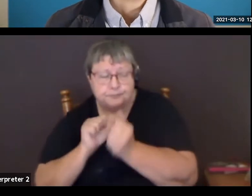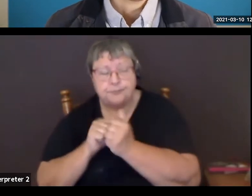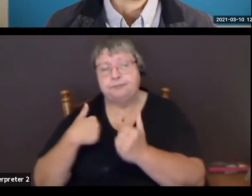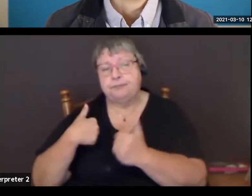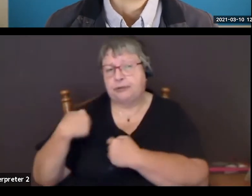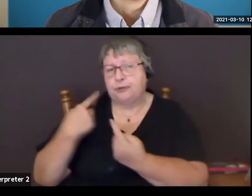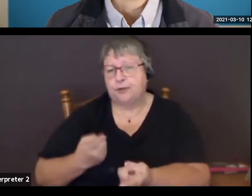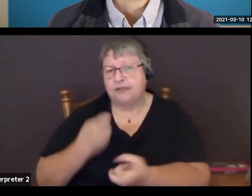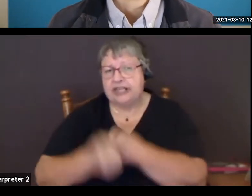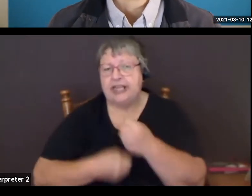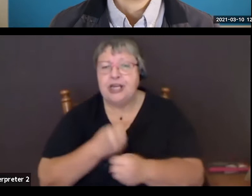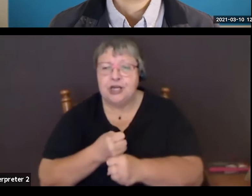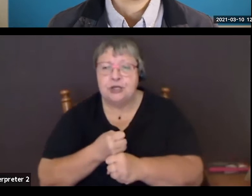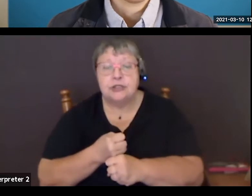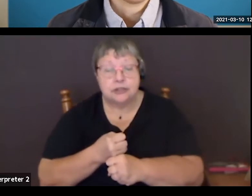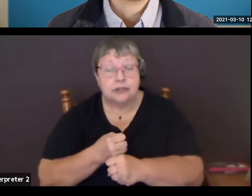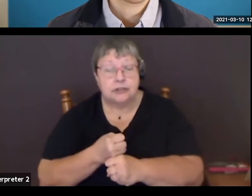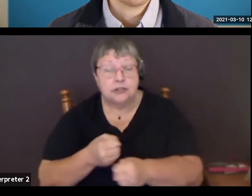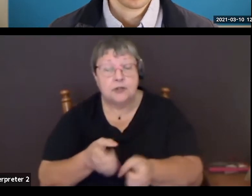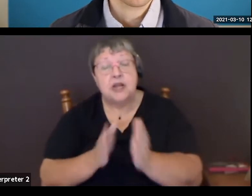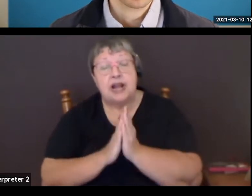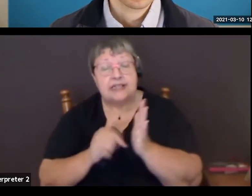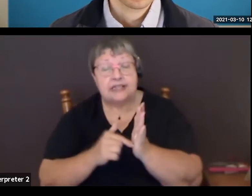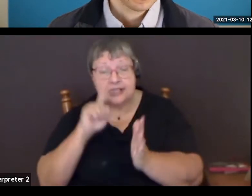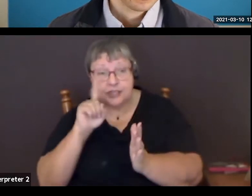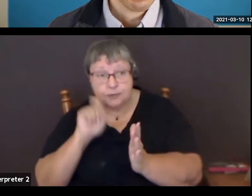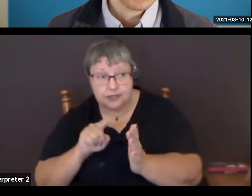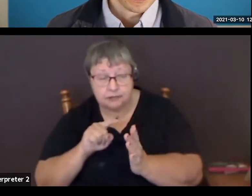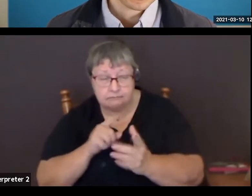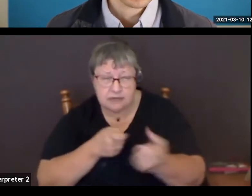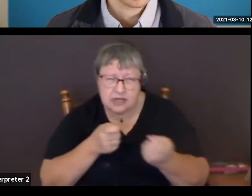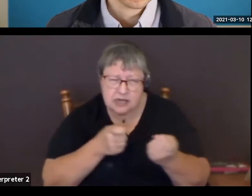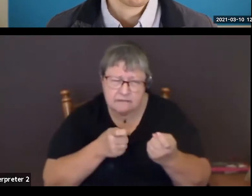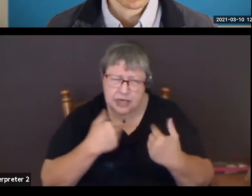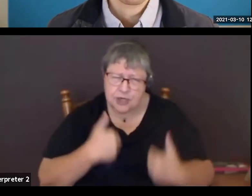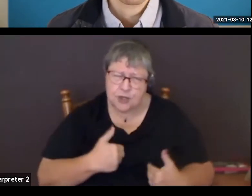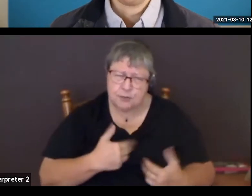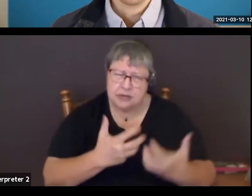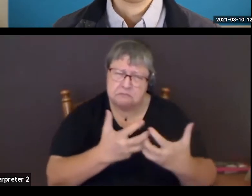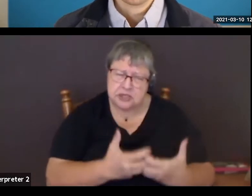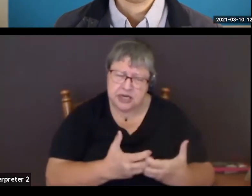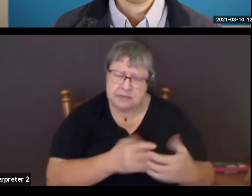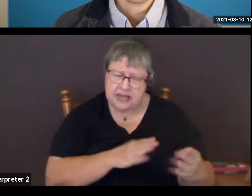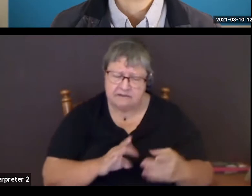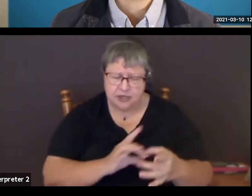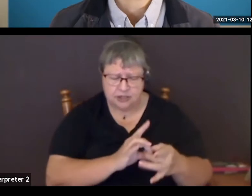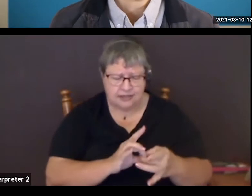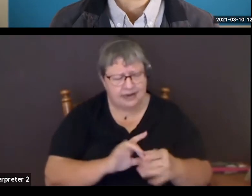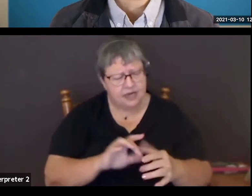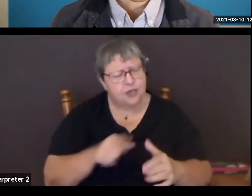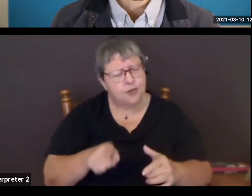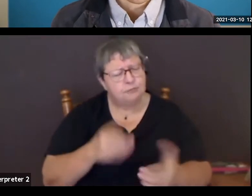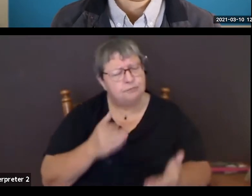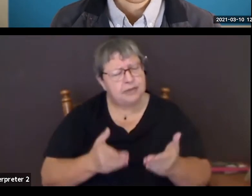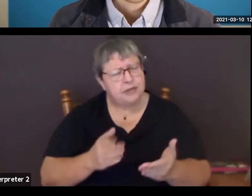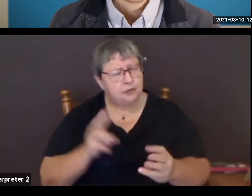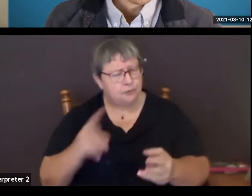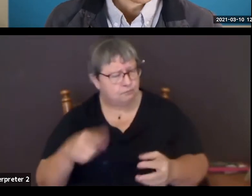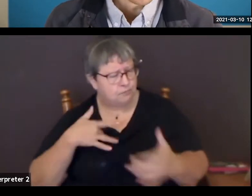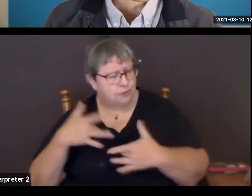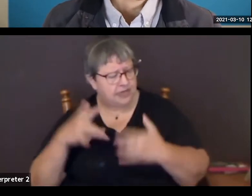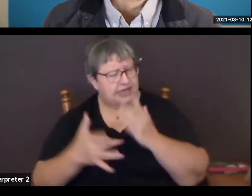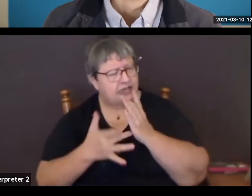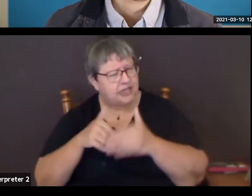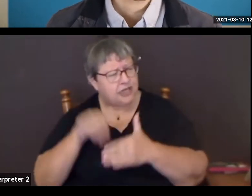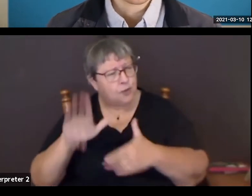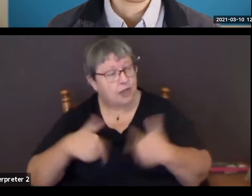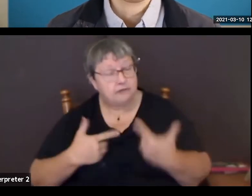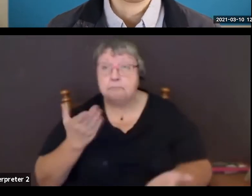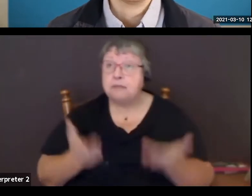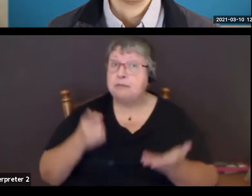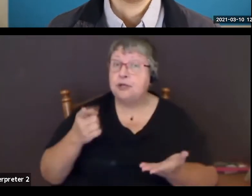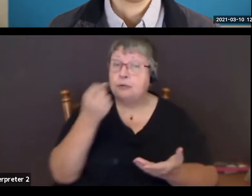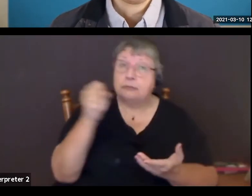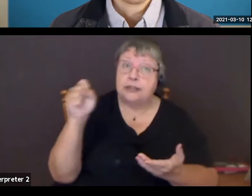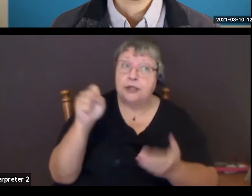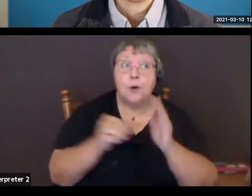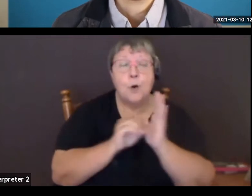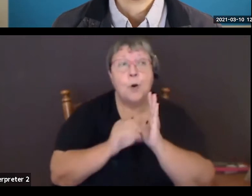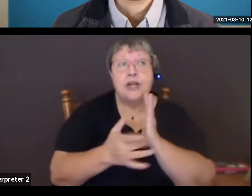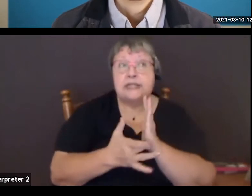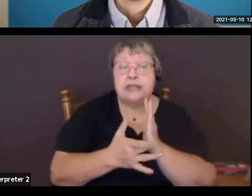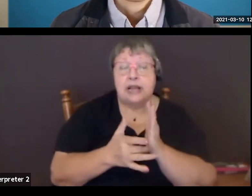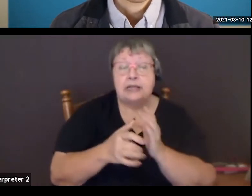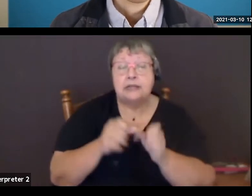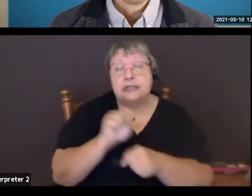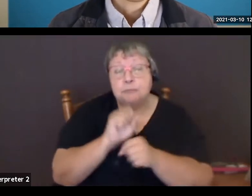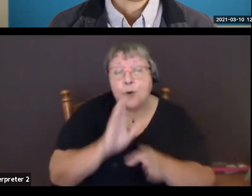As we asked this question about governing human and machine behavior. You might be asking it as a member of the public worried about the role of technology in your life, you might be an activist tech employee or policy maker.